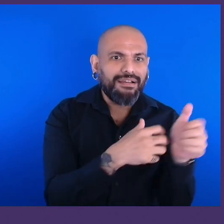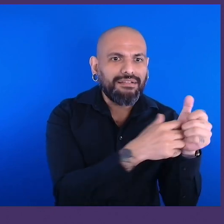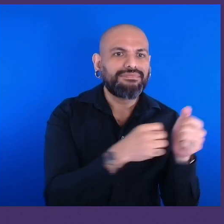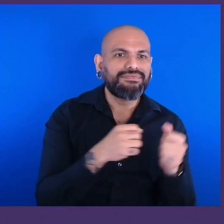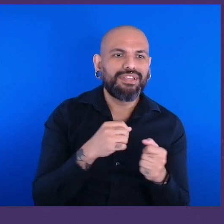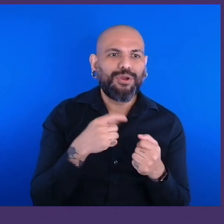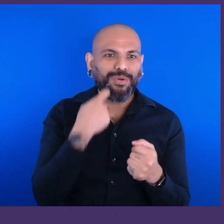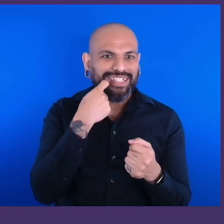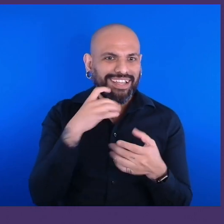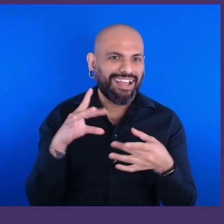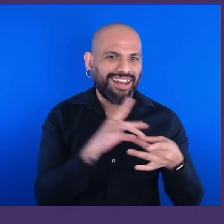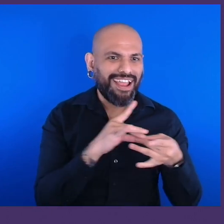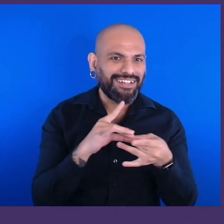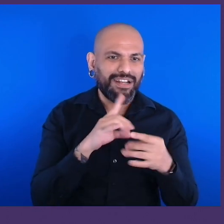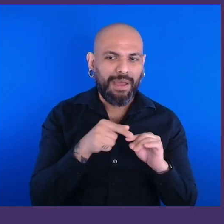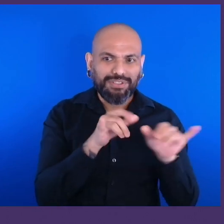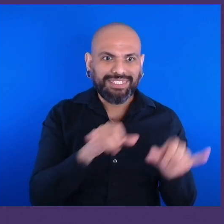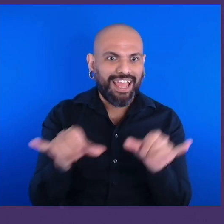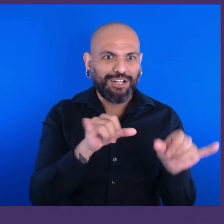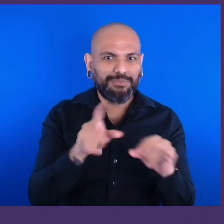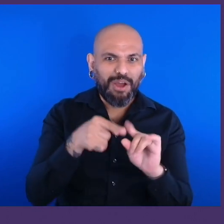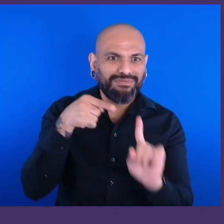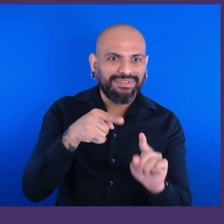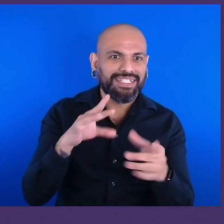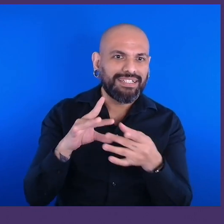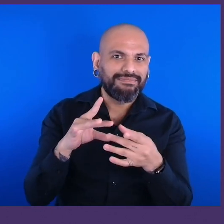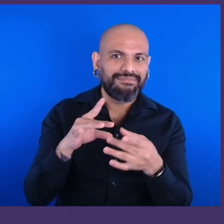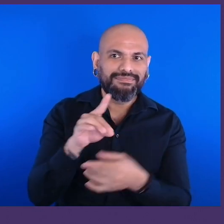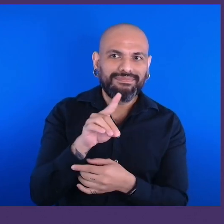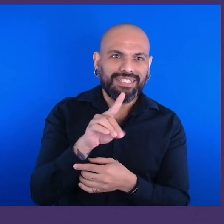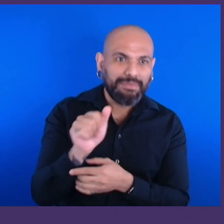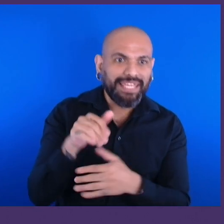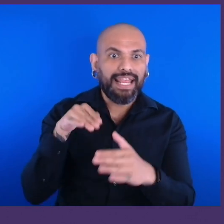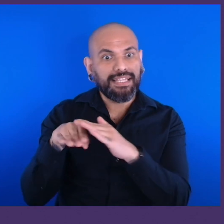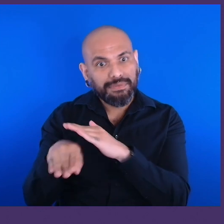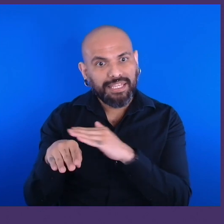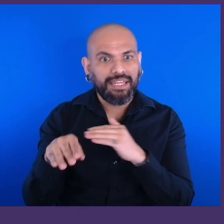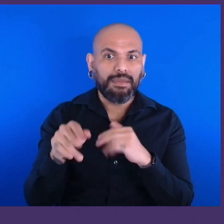around accessibility and disability with the folks working on the AI Act.